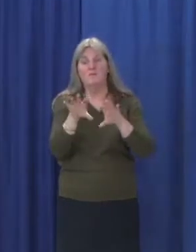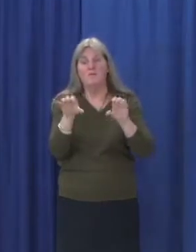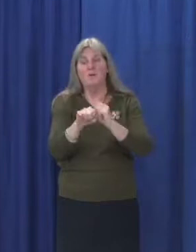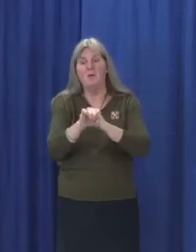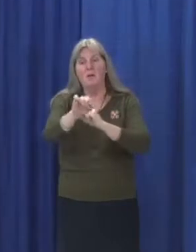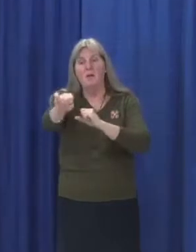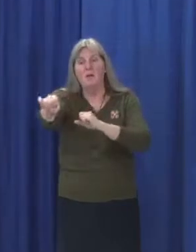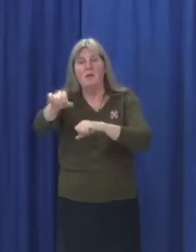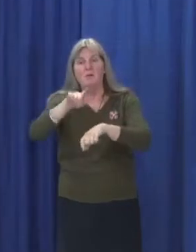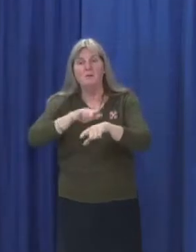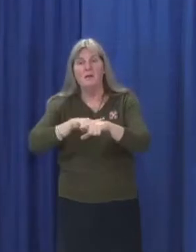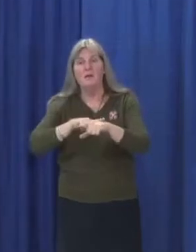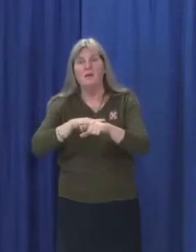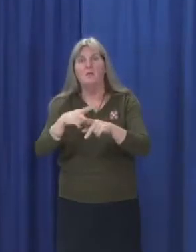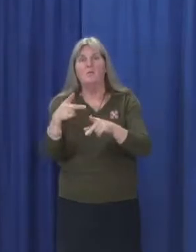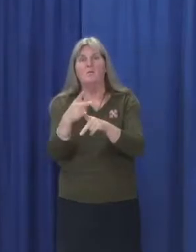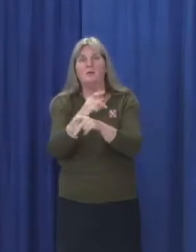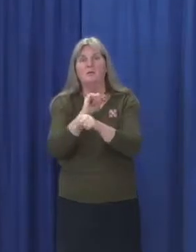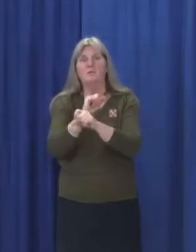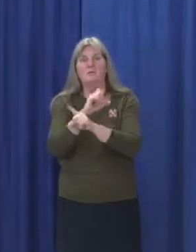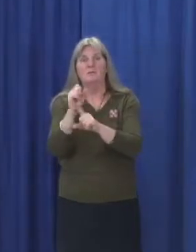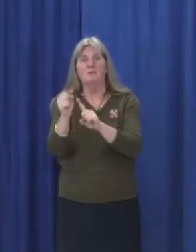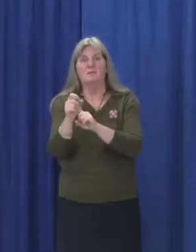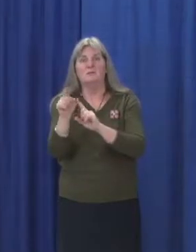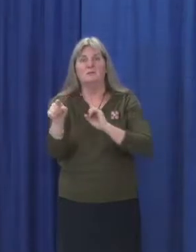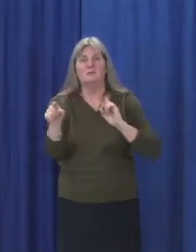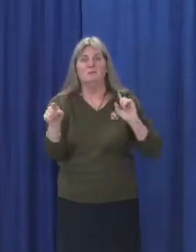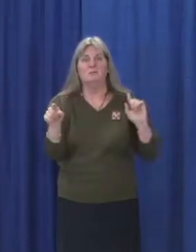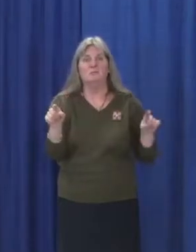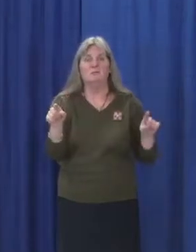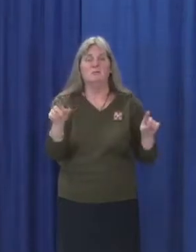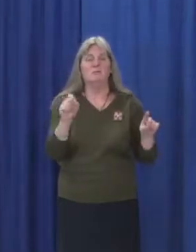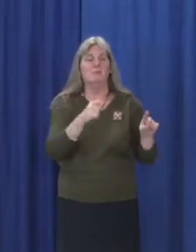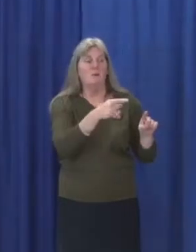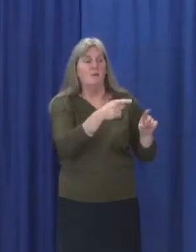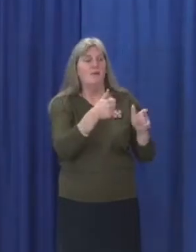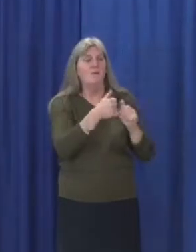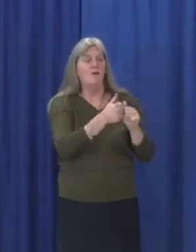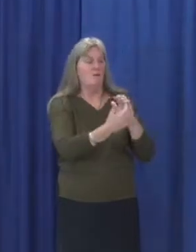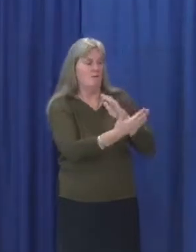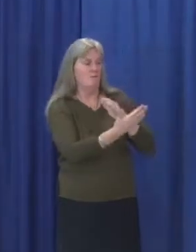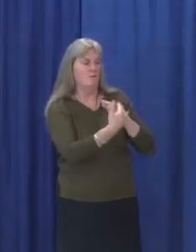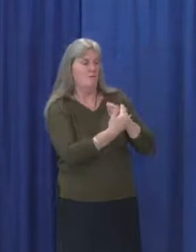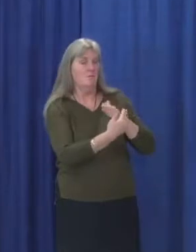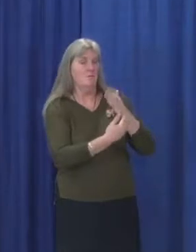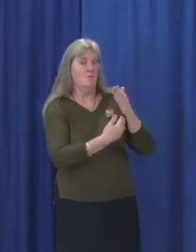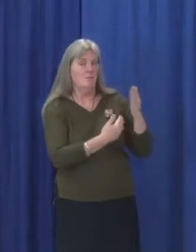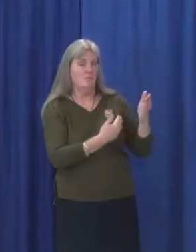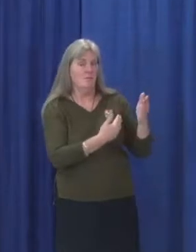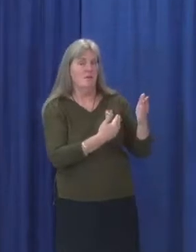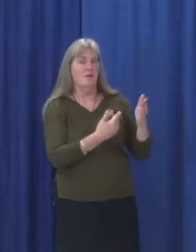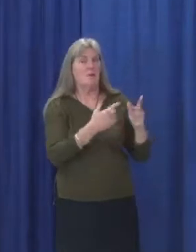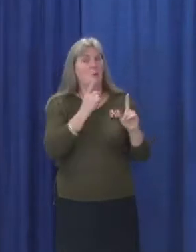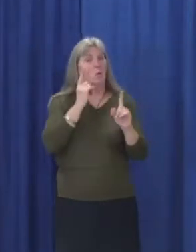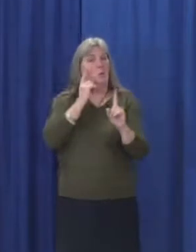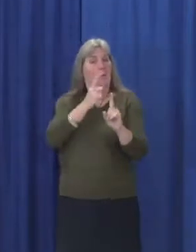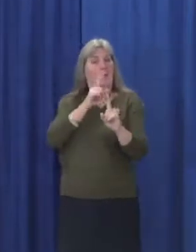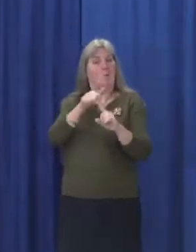These steps that are being taken based upon the recommendations of the acting Chief Medical Officer of Health are to limit